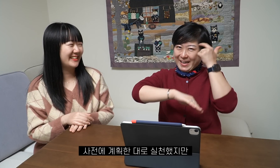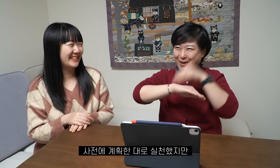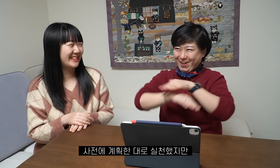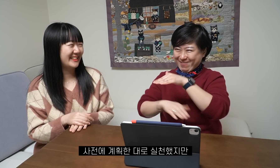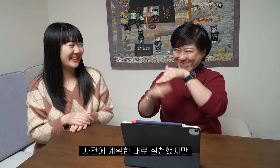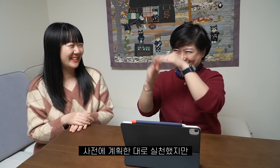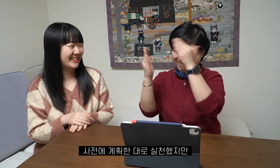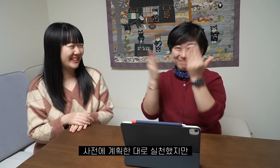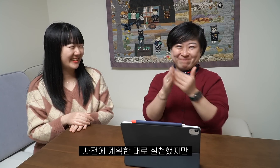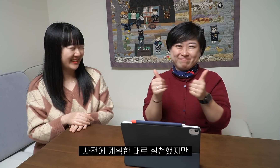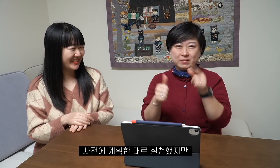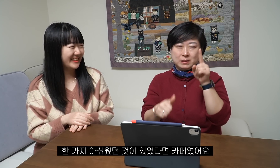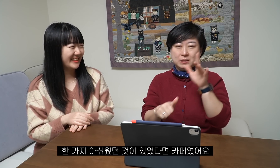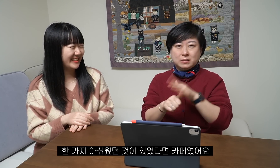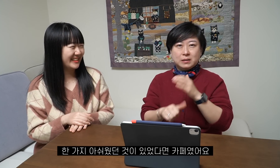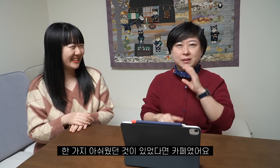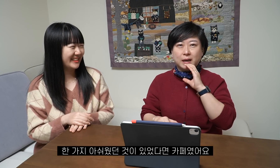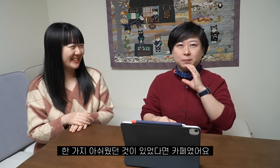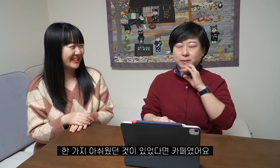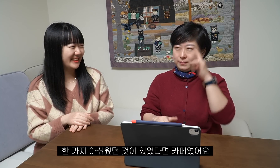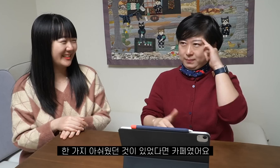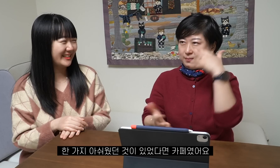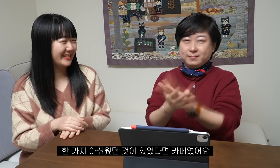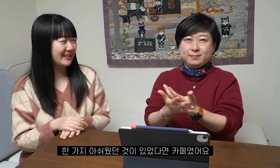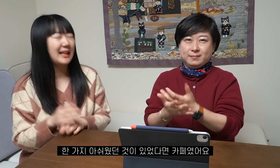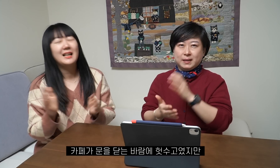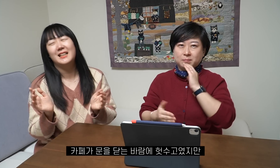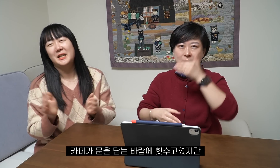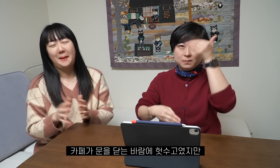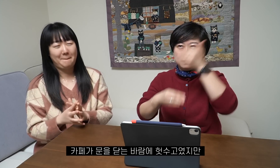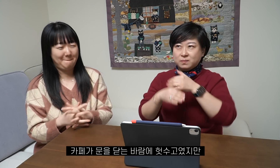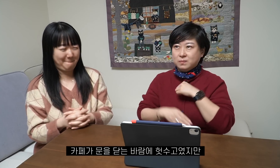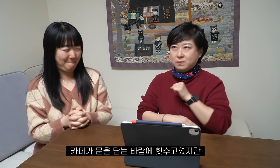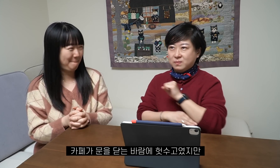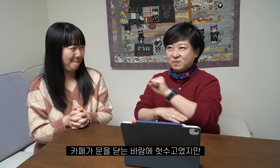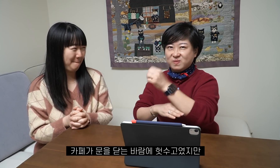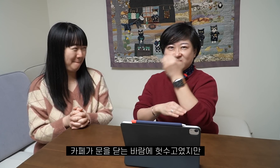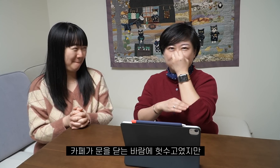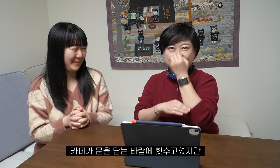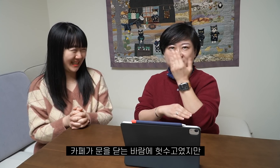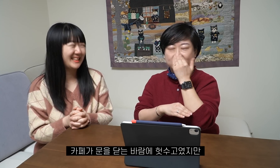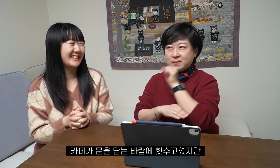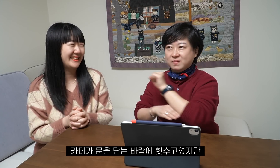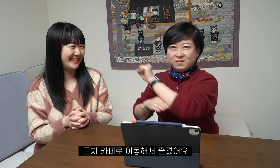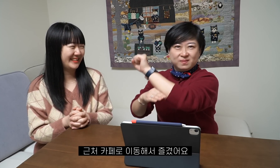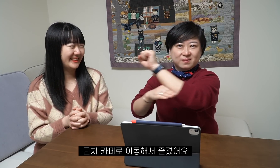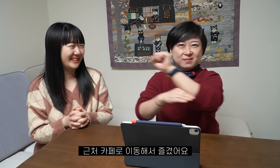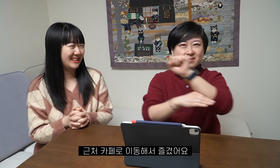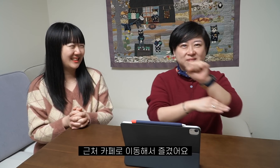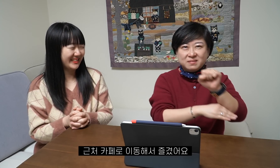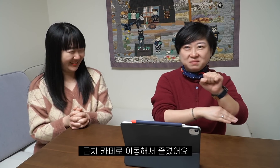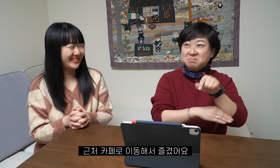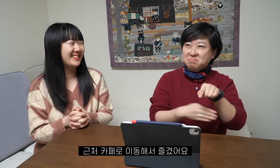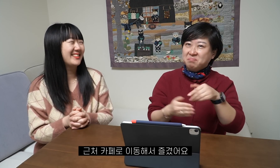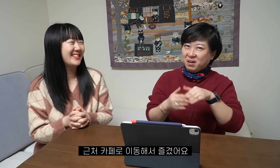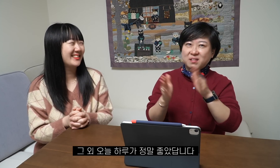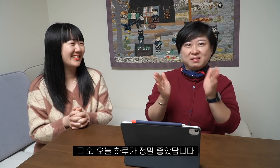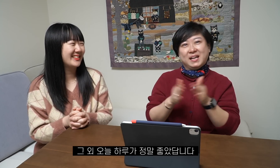We carried out as planned in advance, but if there was one thing that was disappointing, it was the cafe. It was in vain because the cafe was closed, but I went to a nearby cafe and enjoyed it.